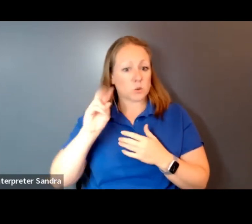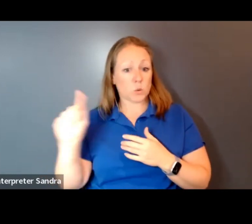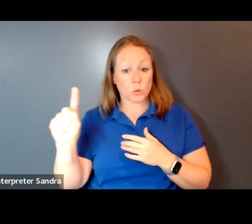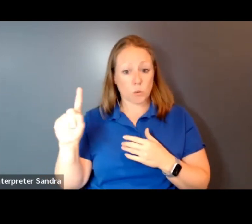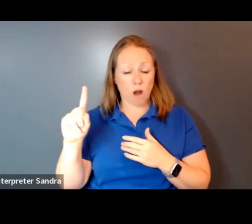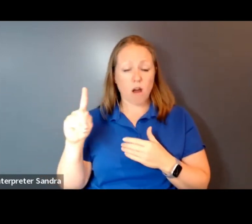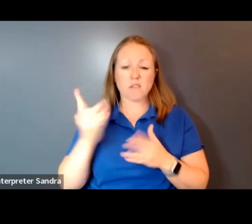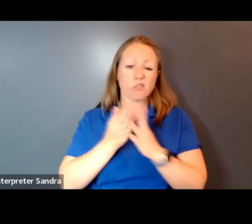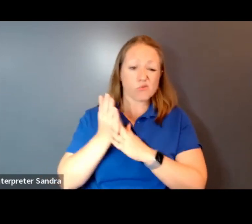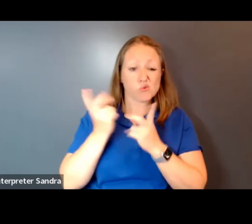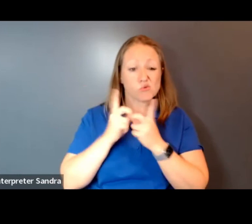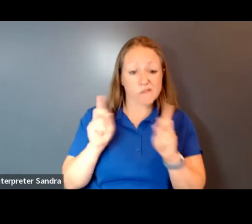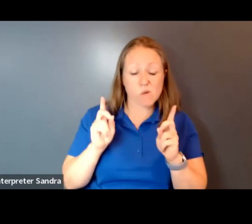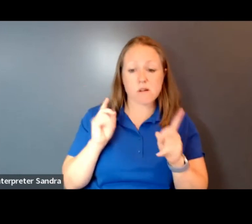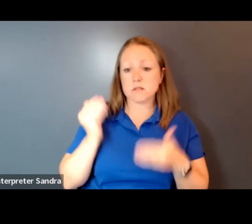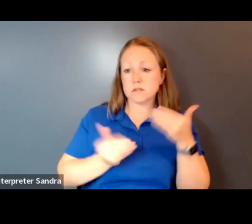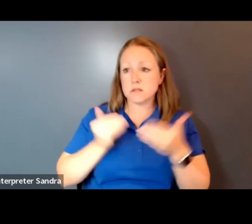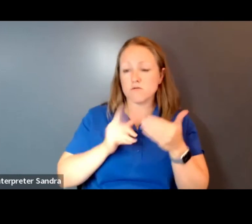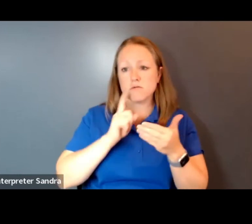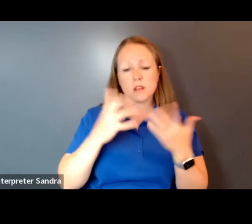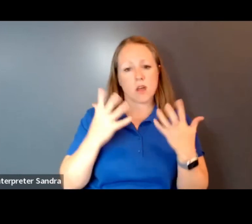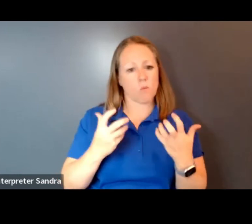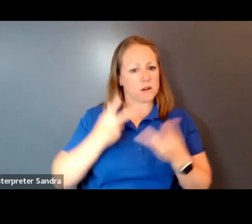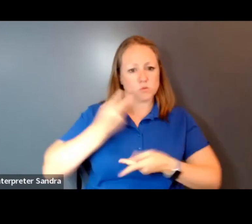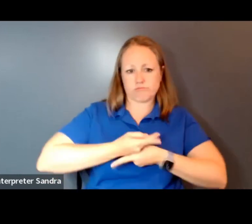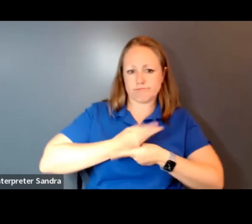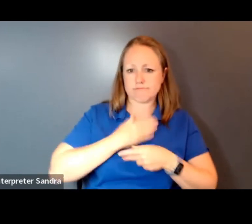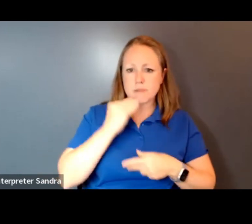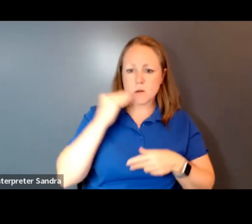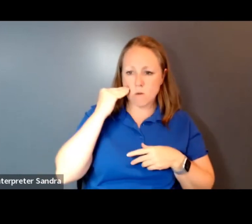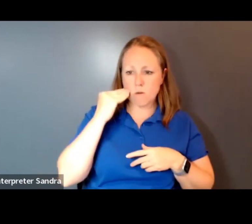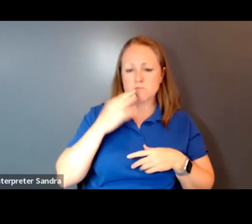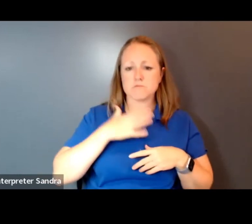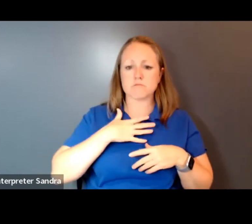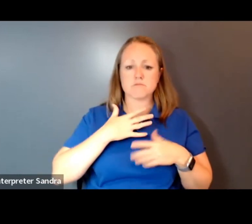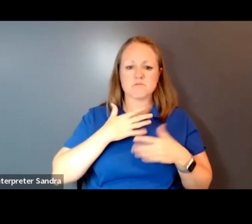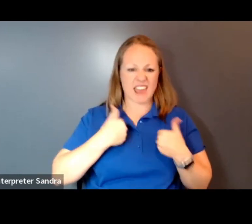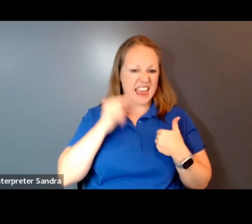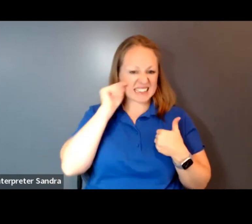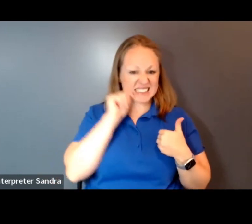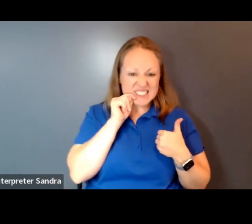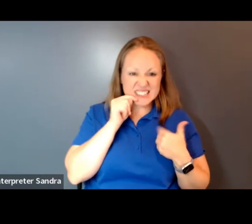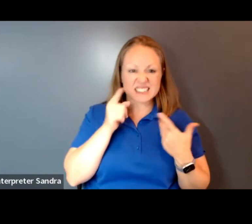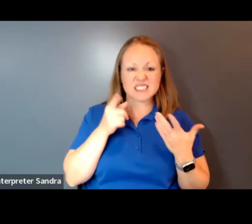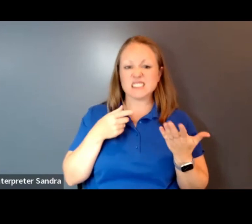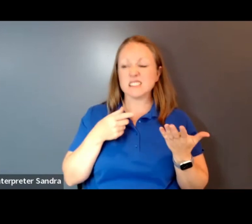I really wanted to stay in my house, my kids were early teenagers. And it just felt like if I could do that, which I